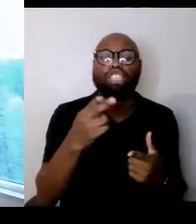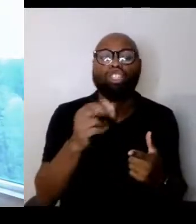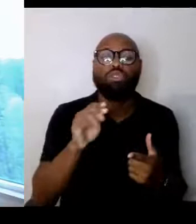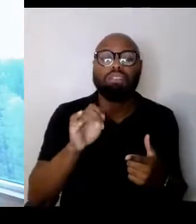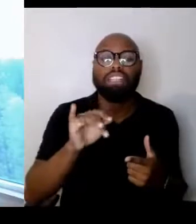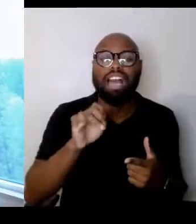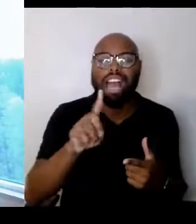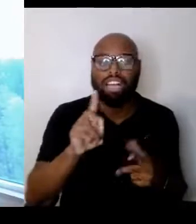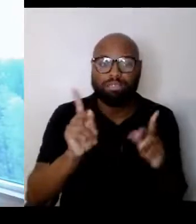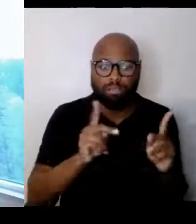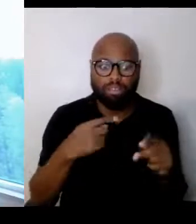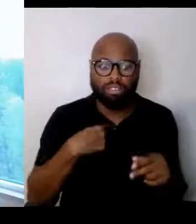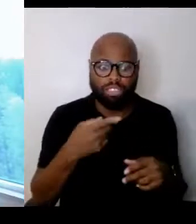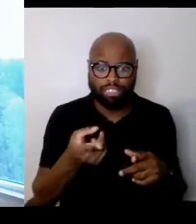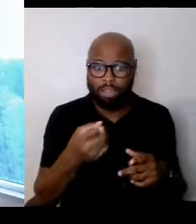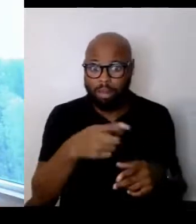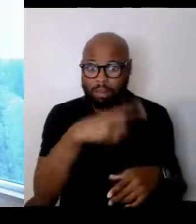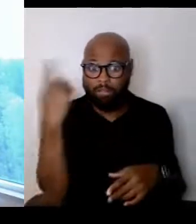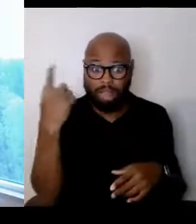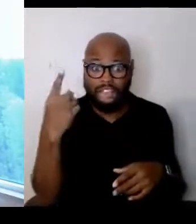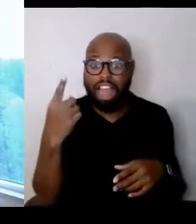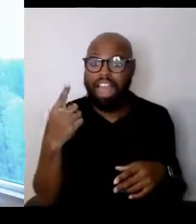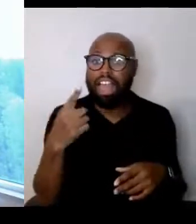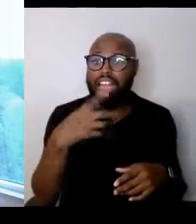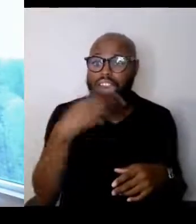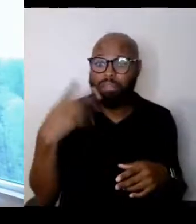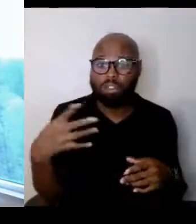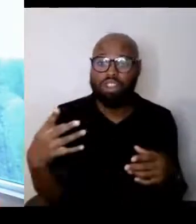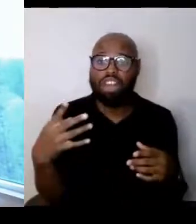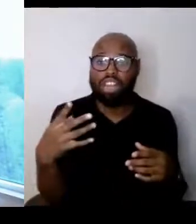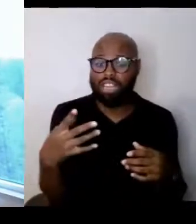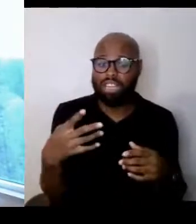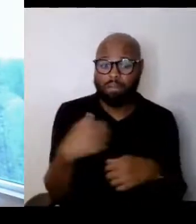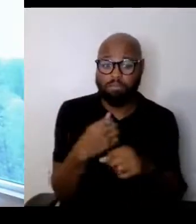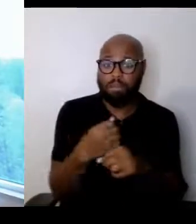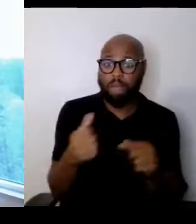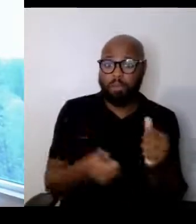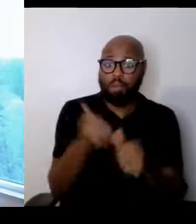compose the majority of per the amount, I think